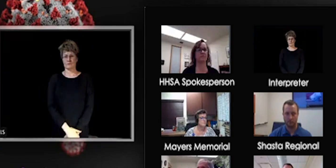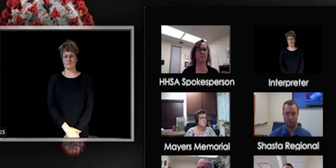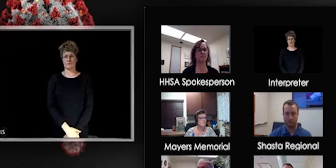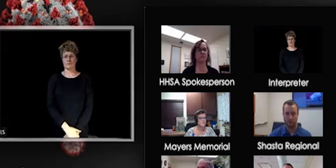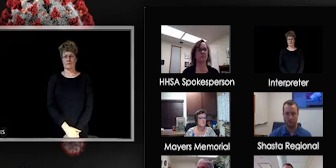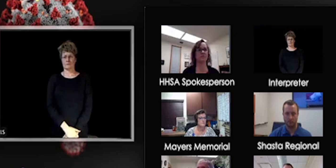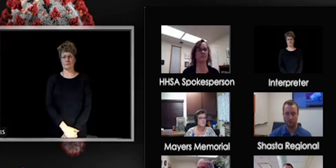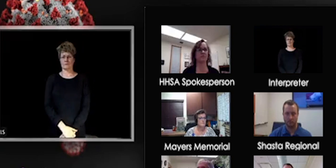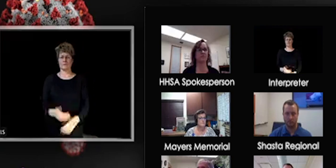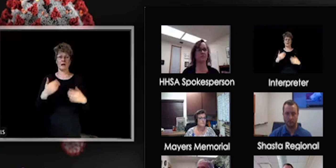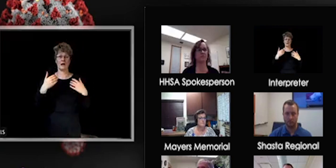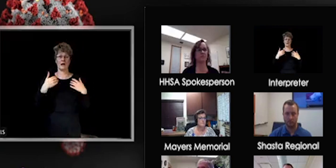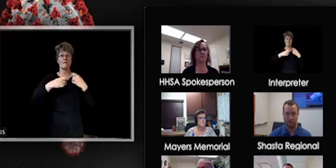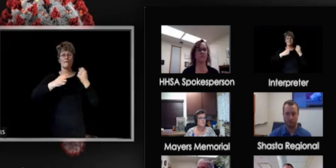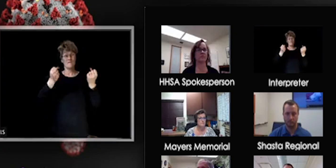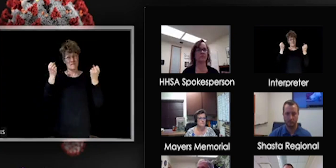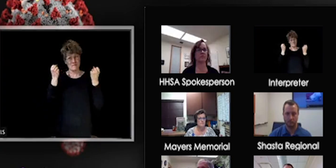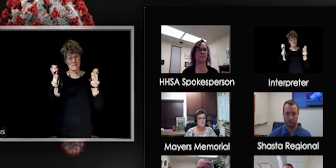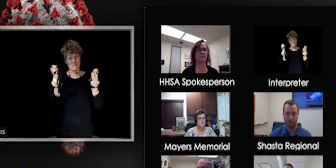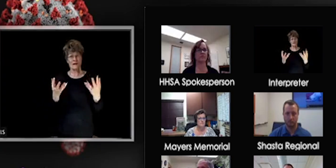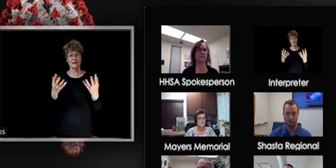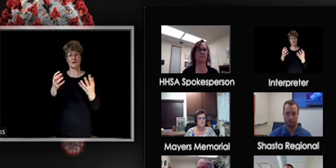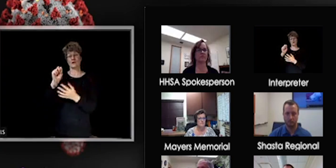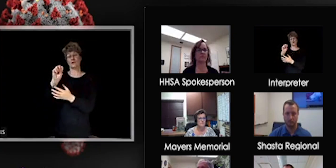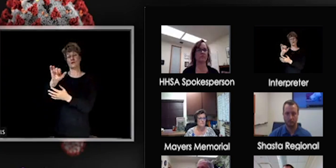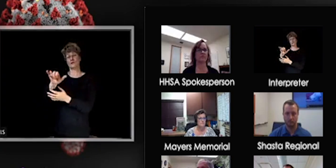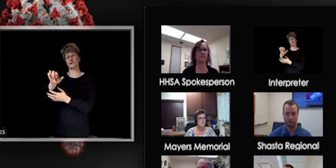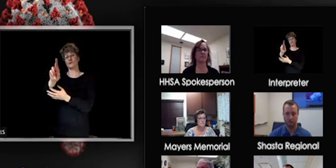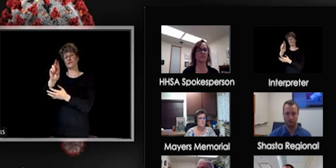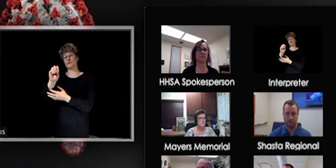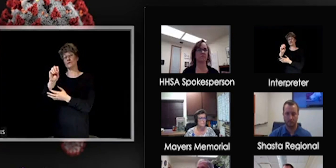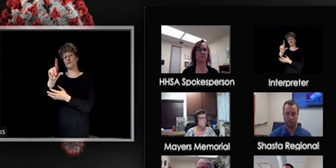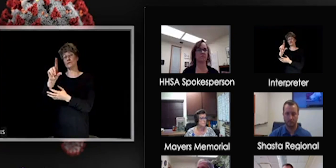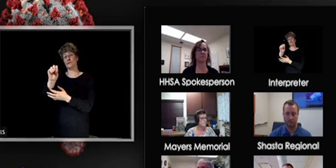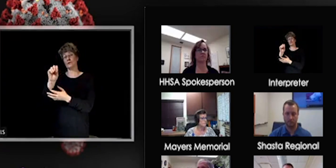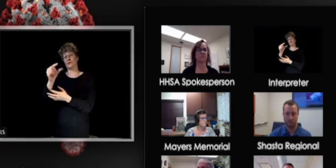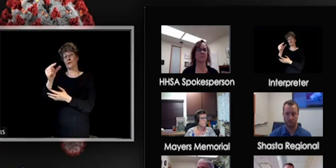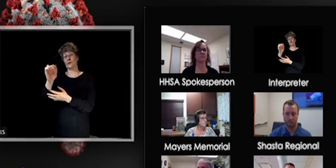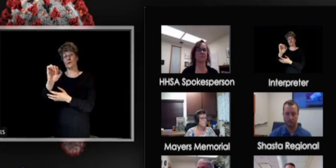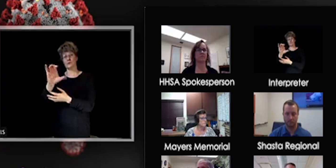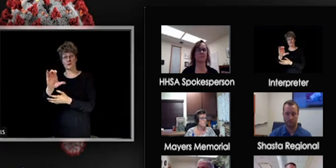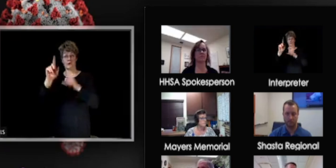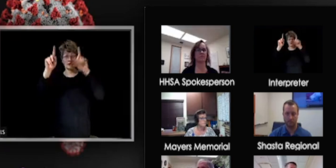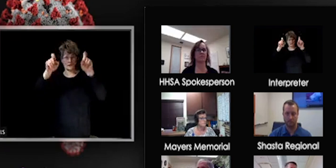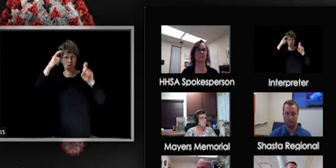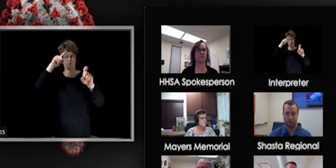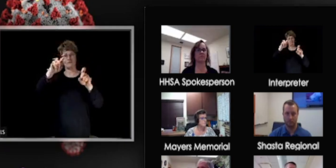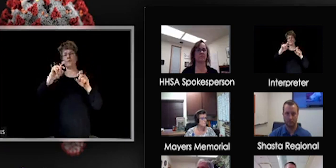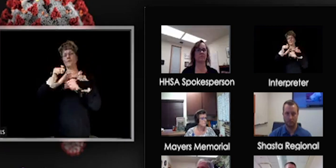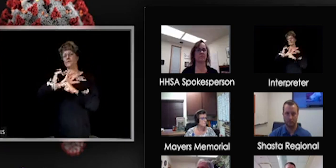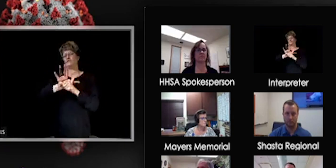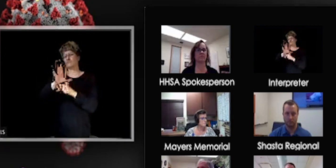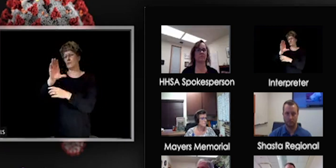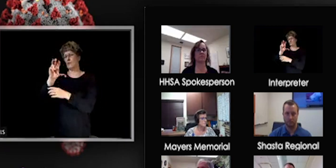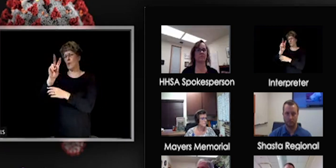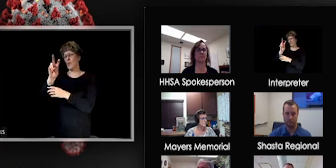for COVID-19 and there’s currently some processes in place to kind of compare and